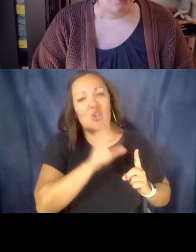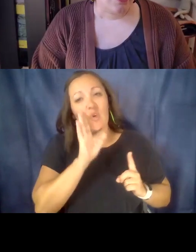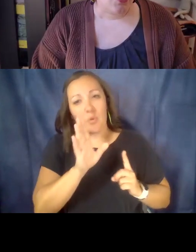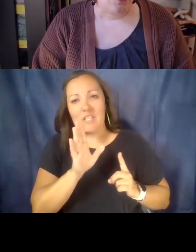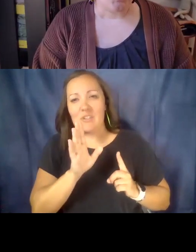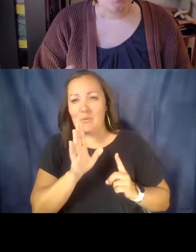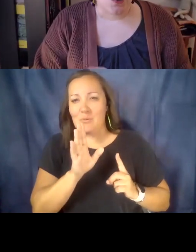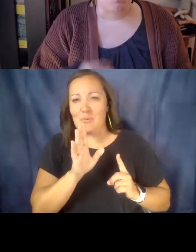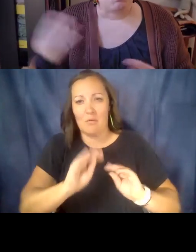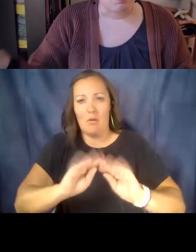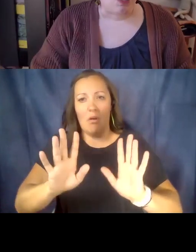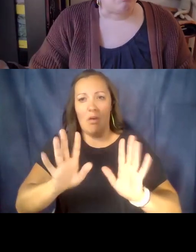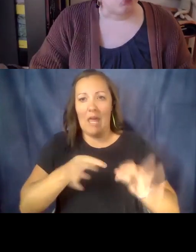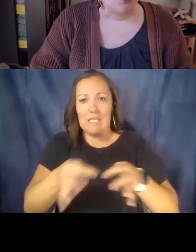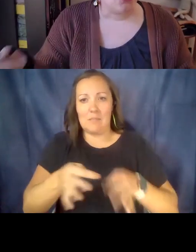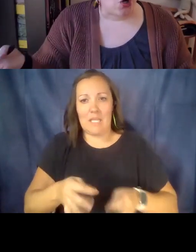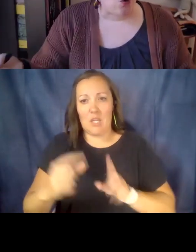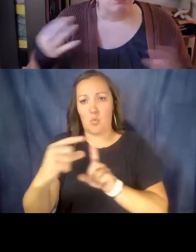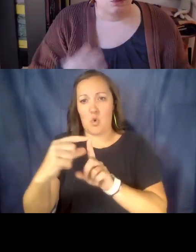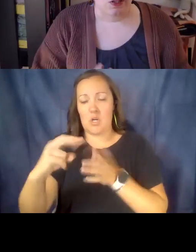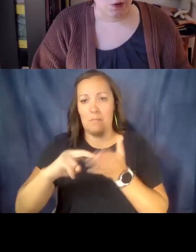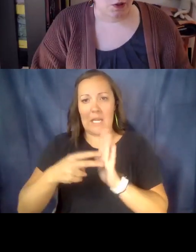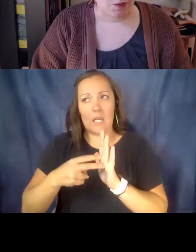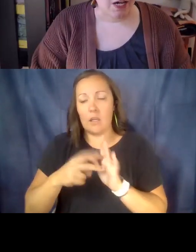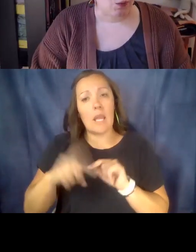but you don't want to assume that people are going to know what those words mean or what